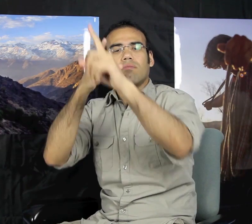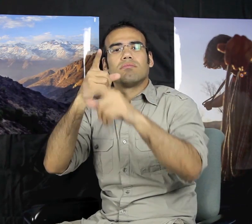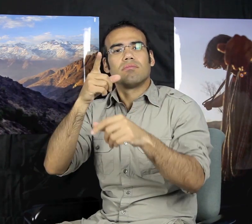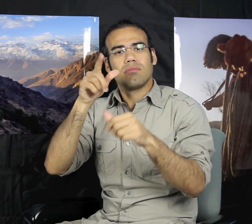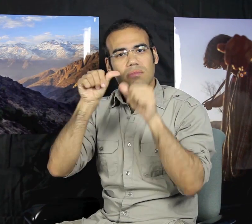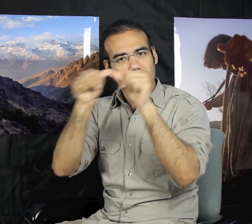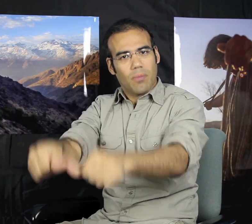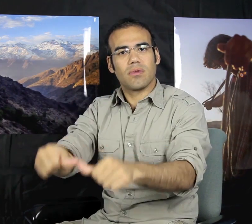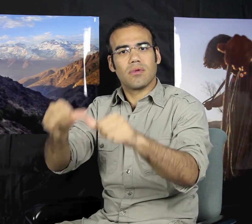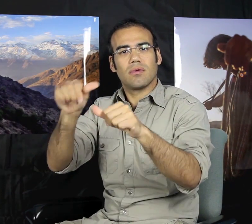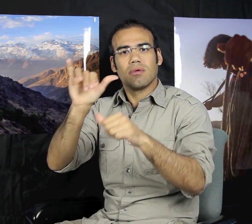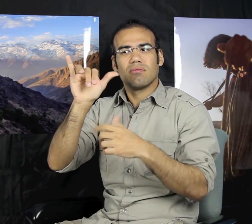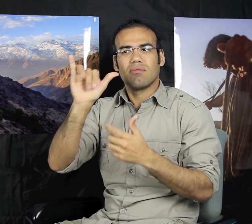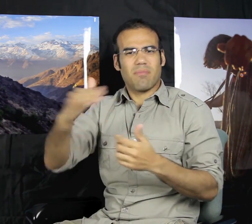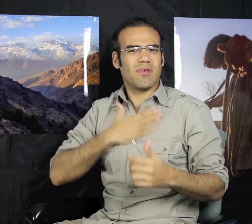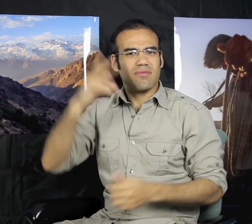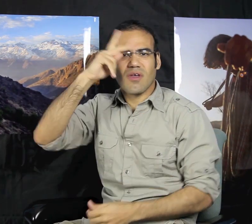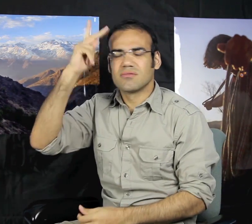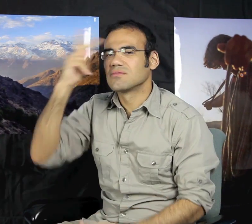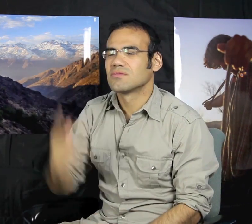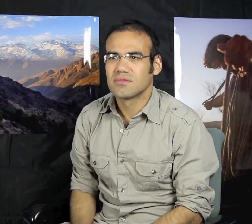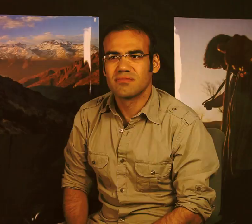The goals keep doing that. So that's my philosophy.